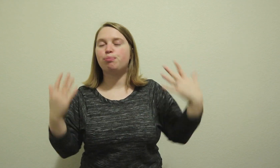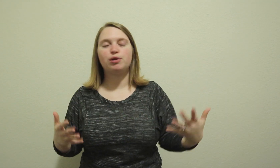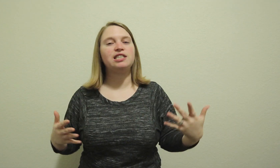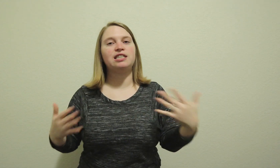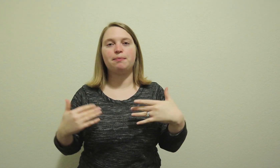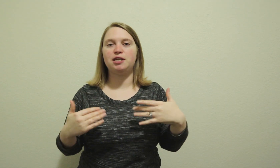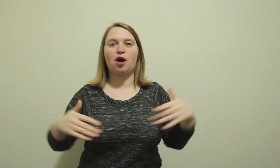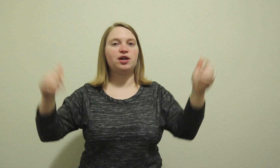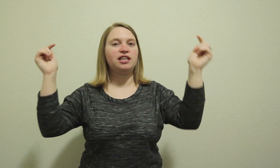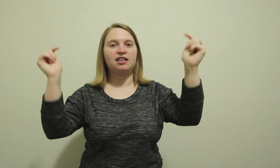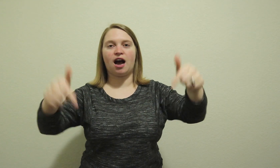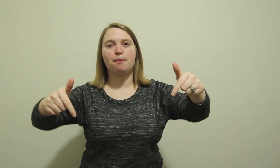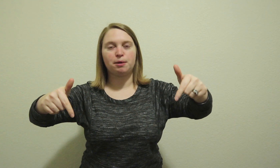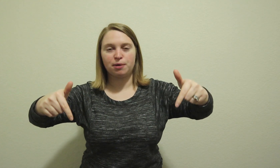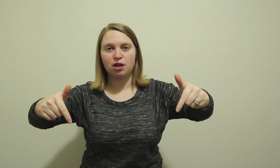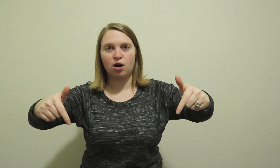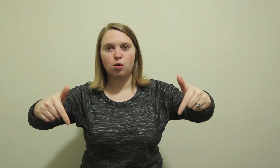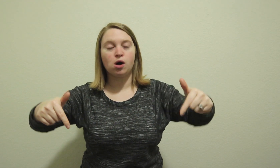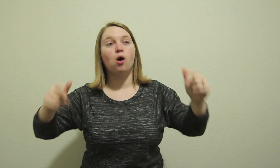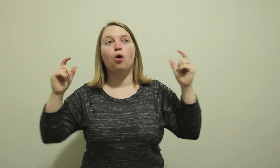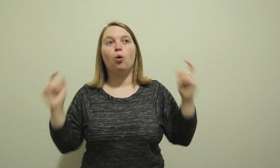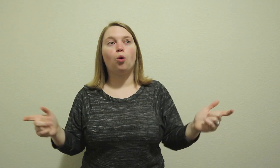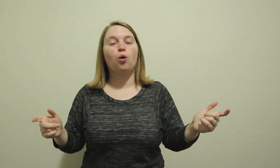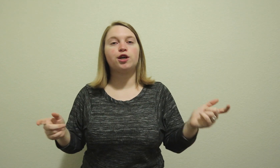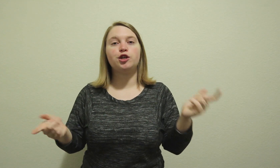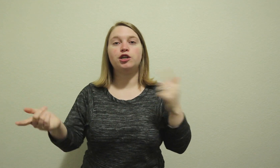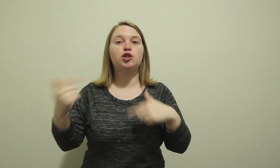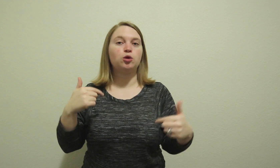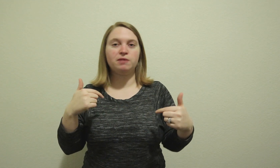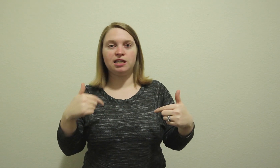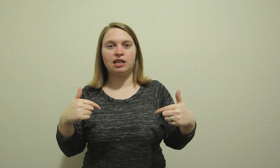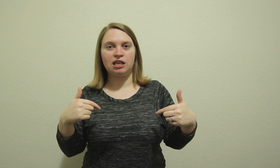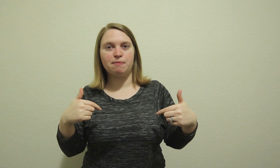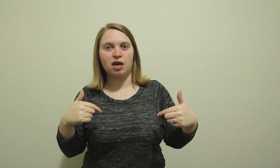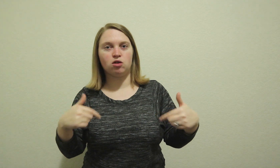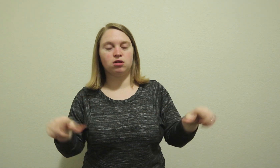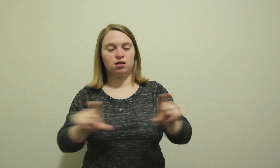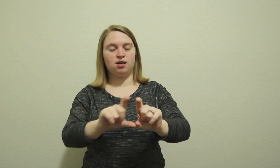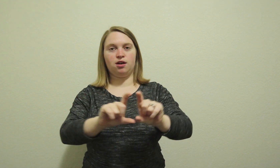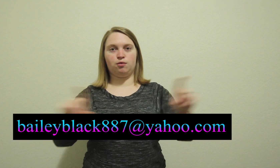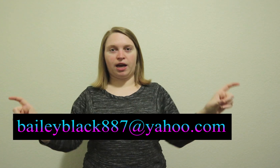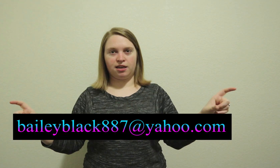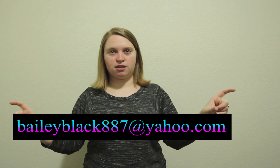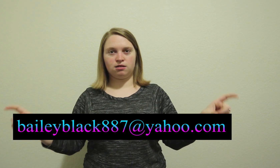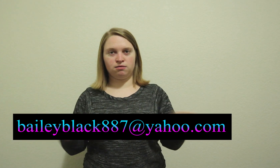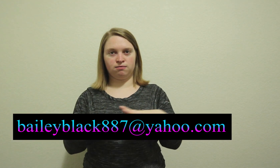please let me know in the comment below or you can shoot me an email right here